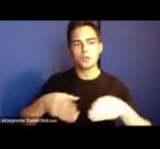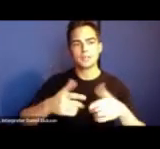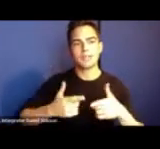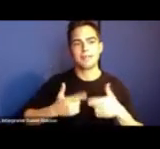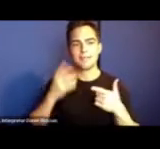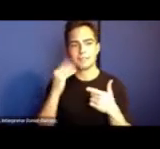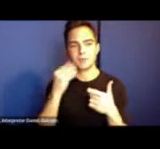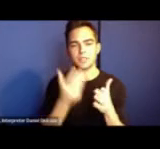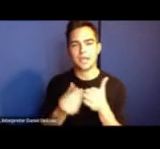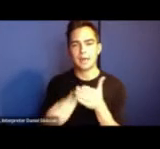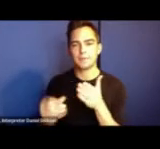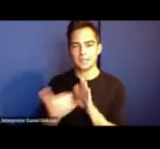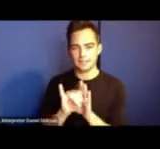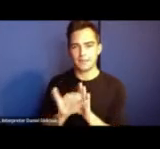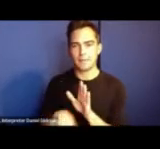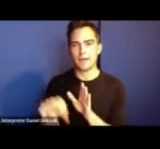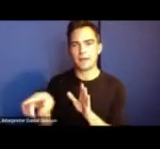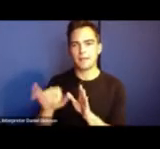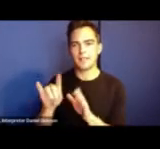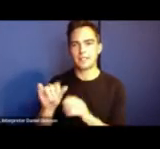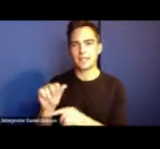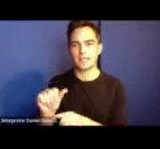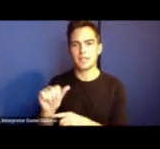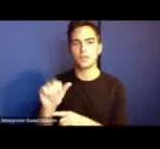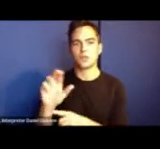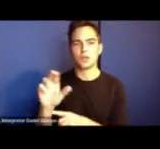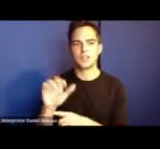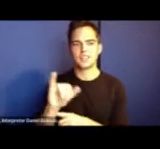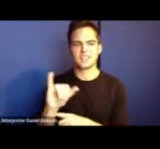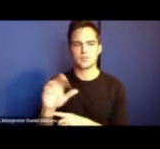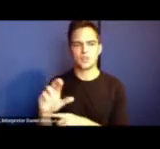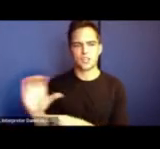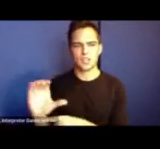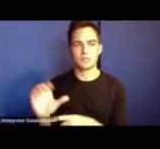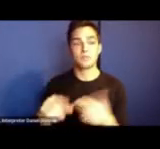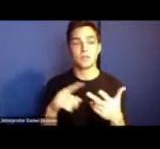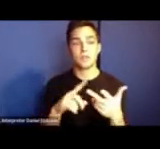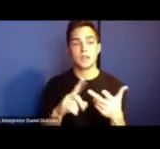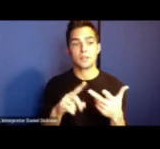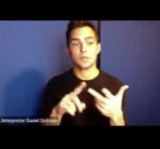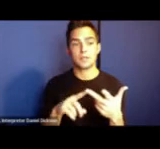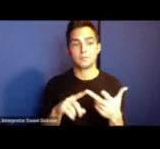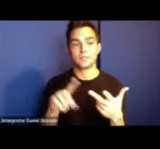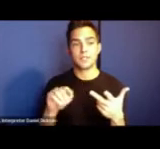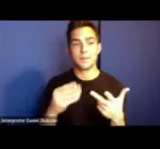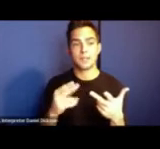gaps identified by the Indian recovery council. So step three dmha, the division of mental